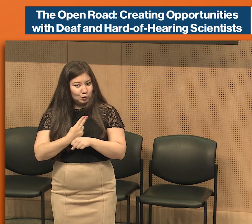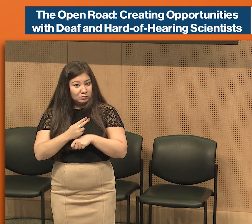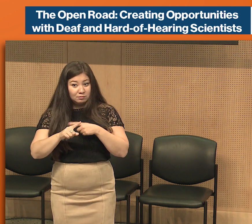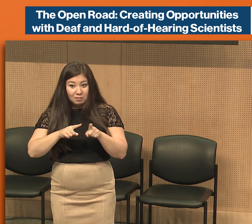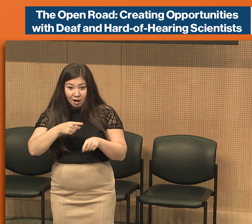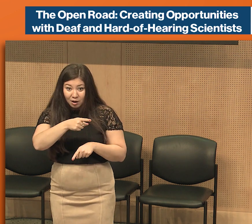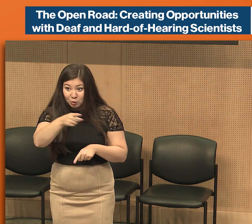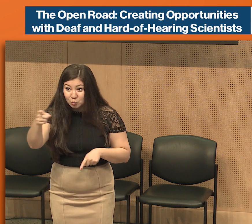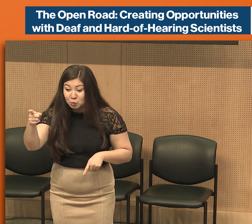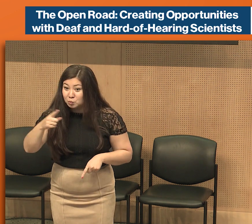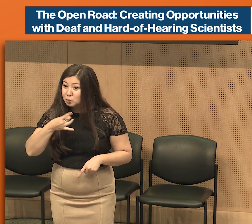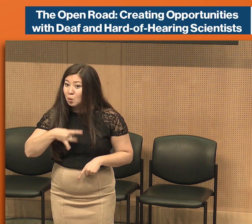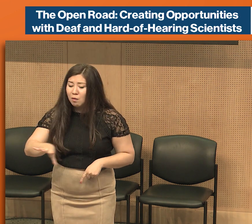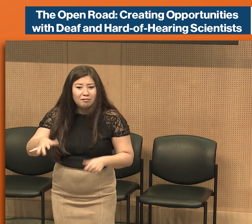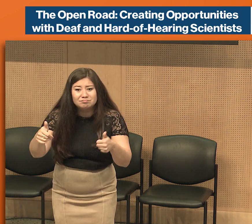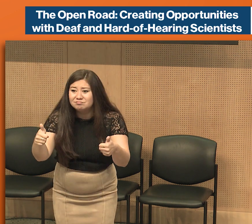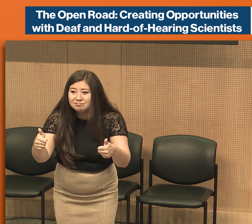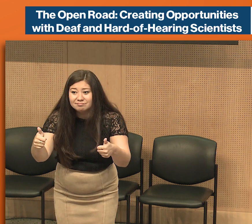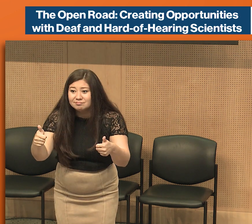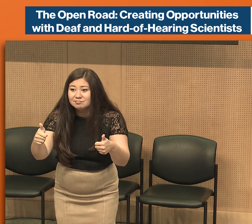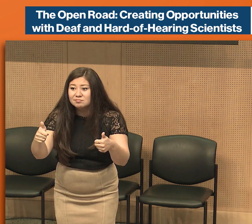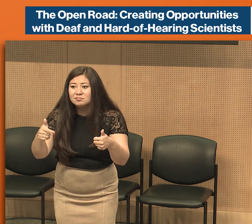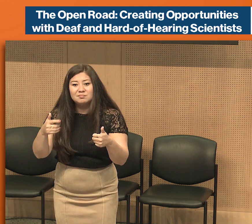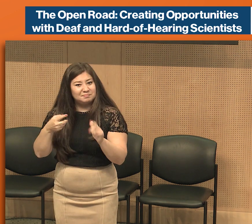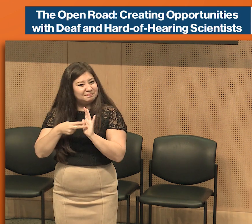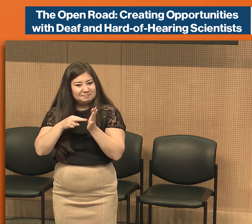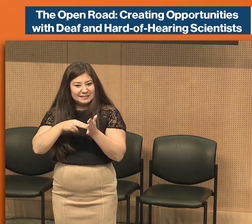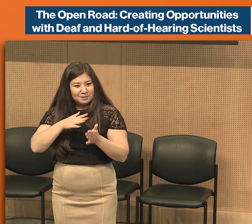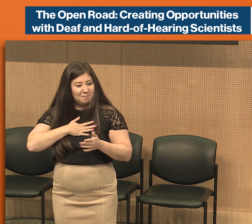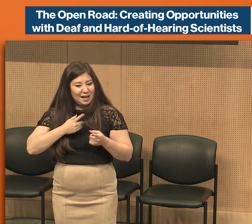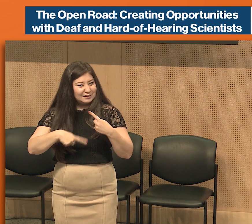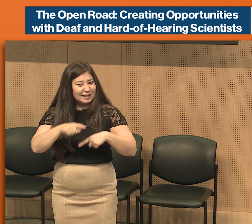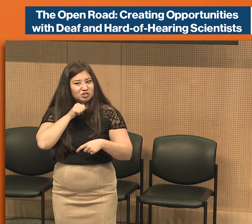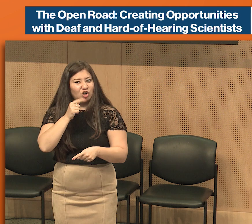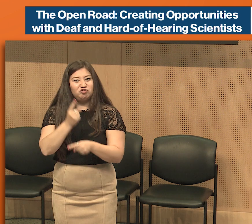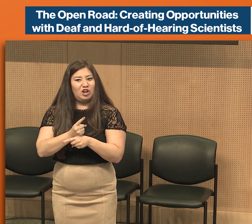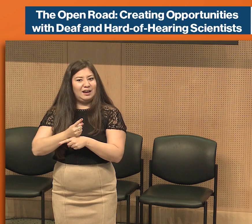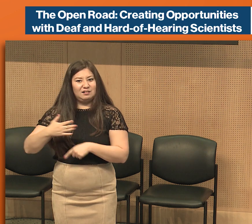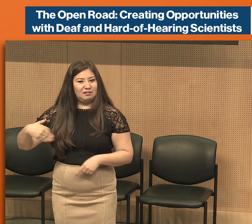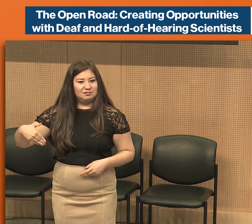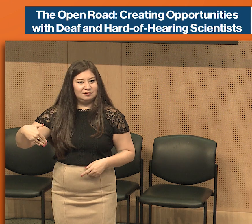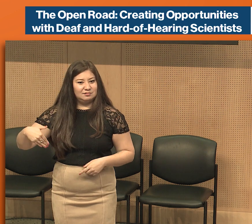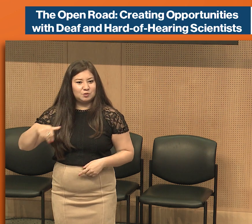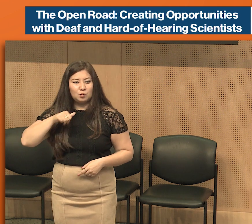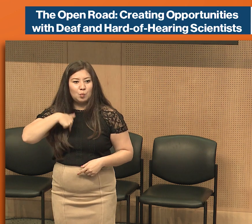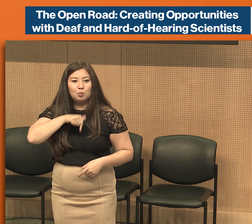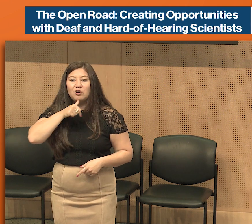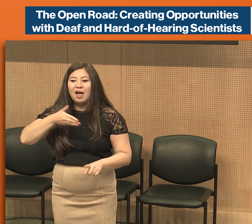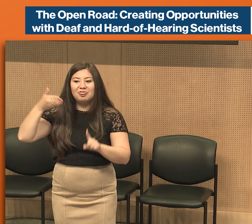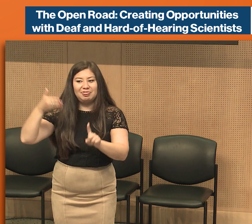and I use it in my career and my daily work, you don't have to accept it. That's OK.